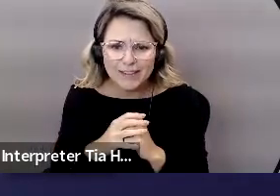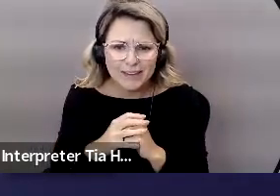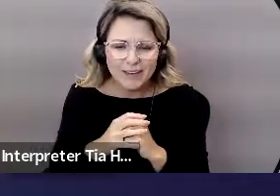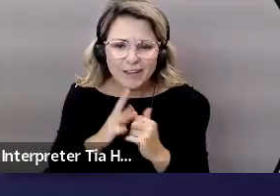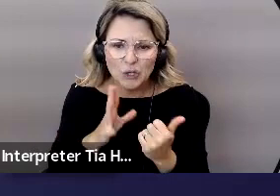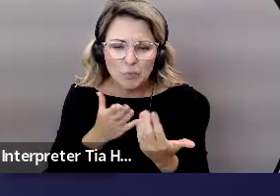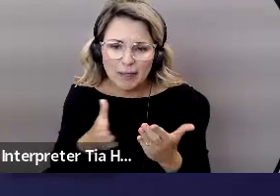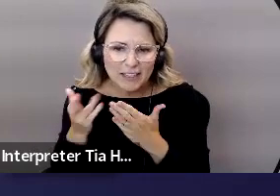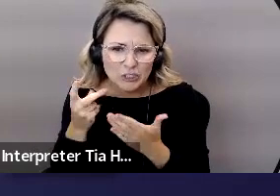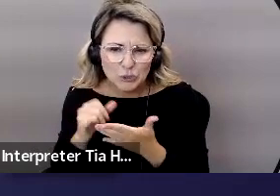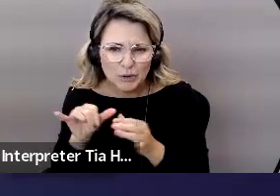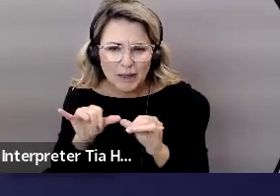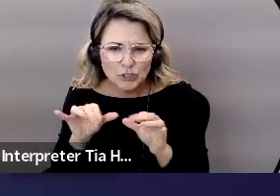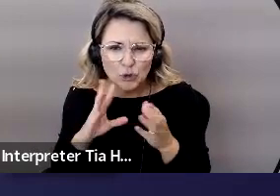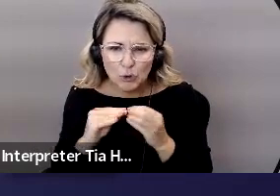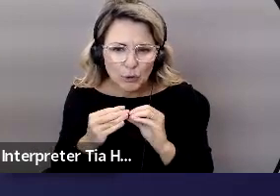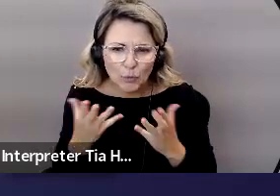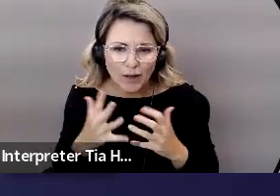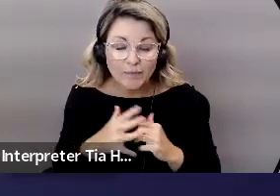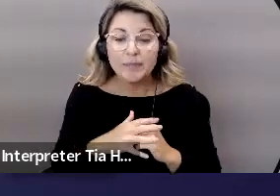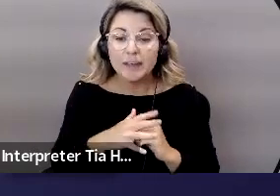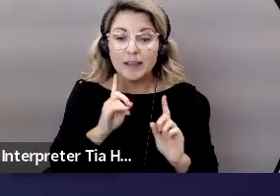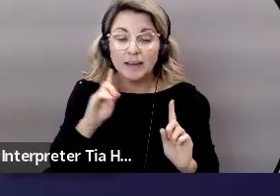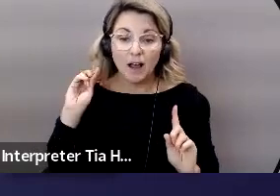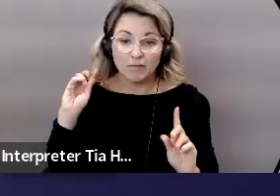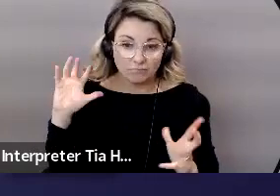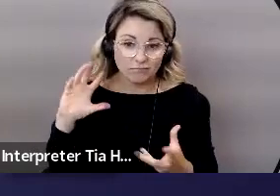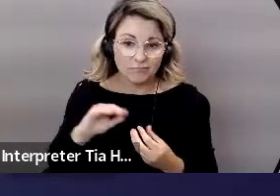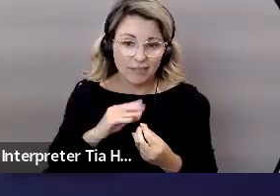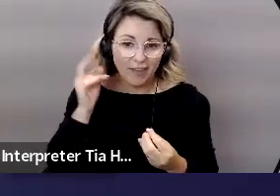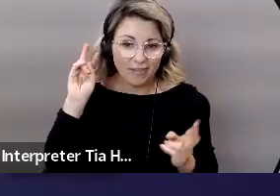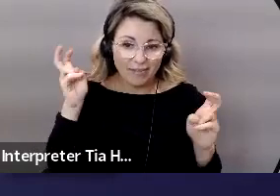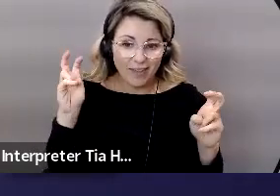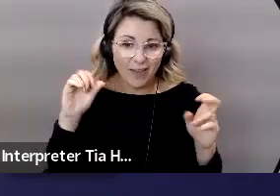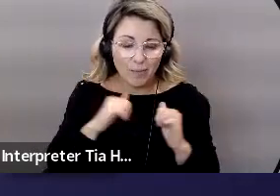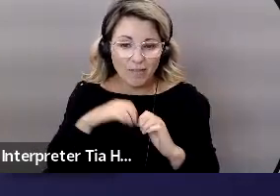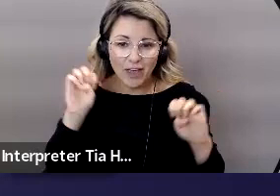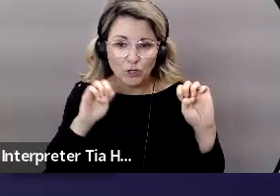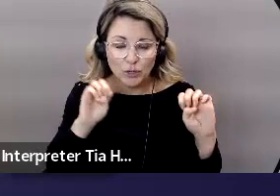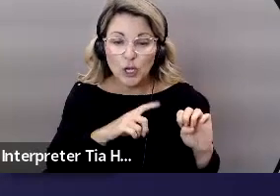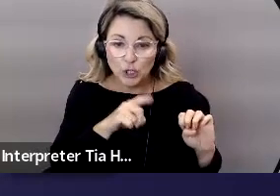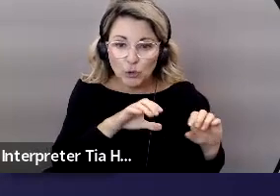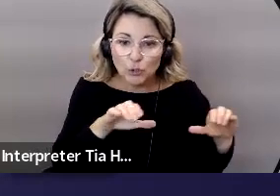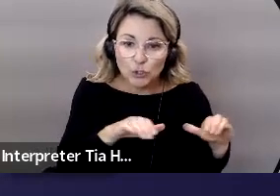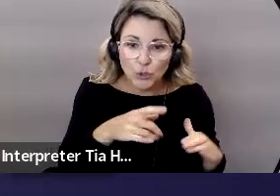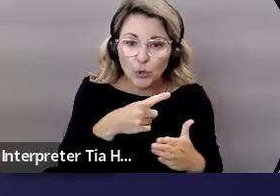the kind of catchall theme of evaluation is you do what you measure, right? And you measure what